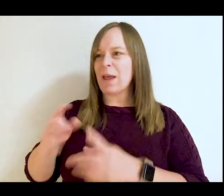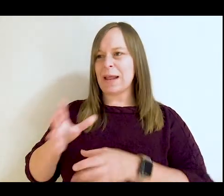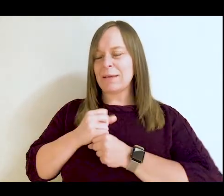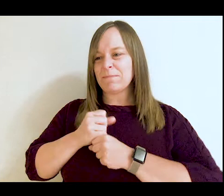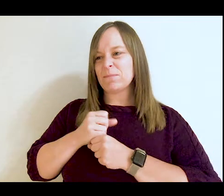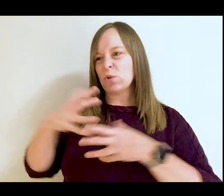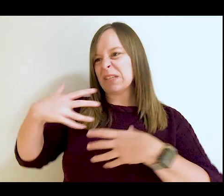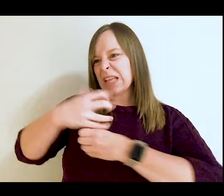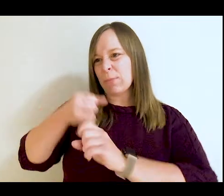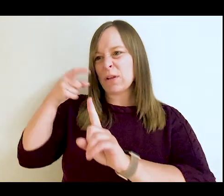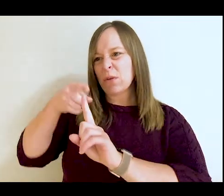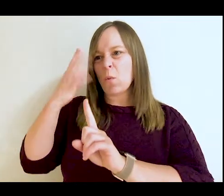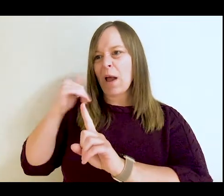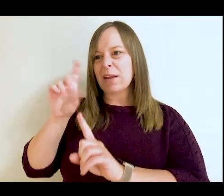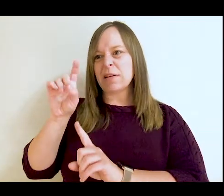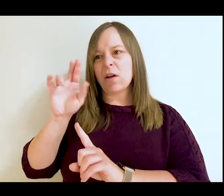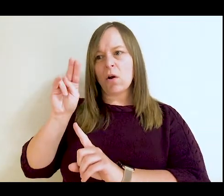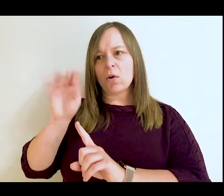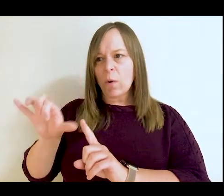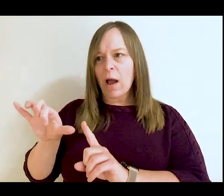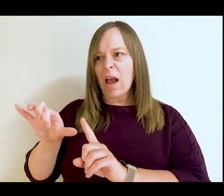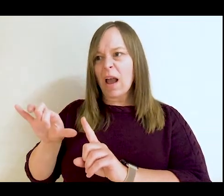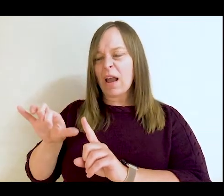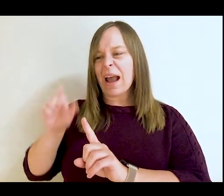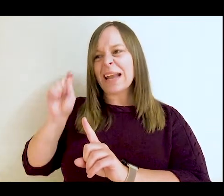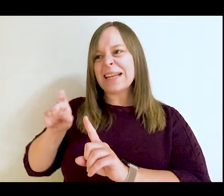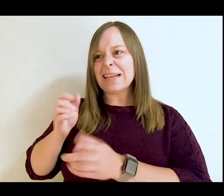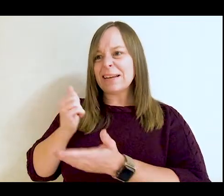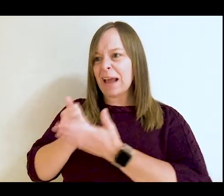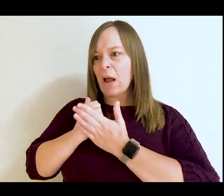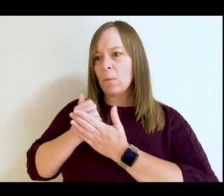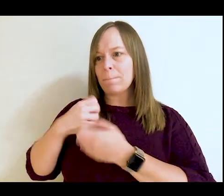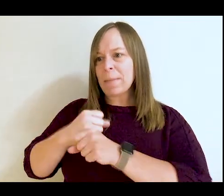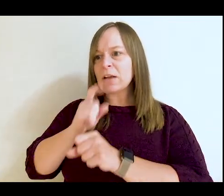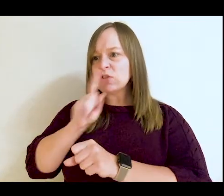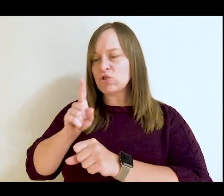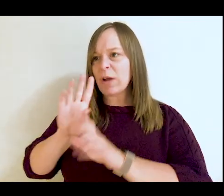So to summarize why I contacted DRNY is I needed help in ensuring I